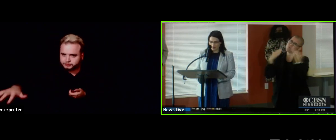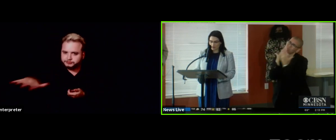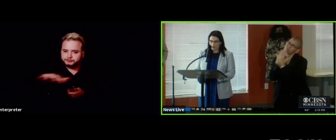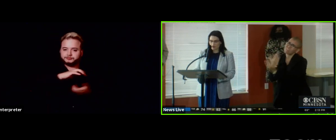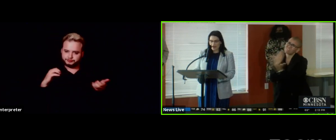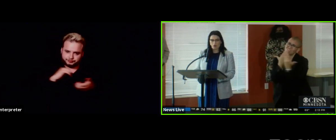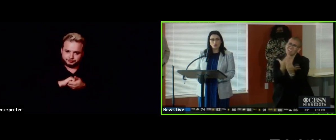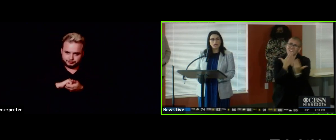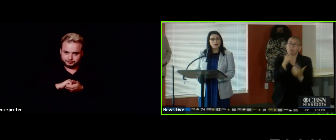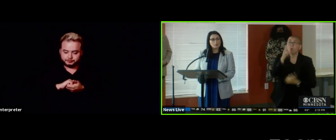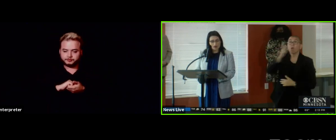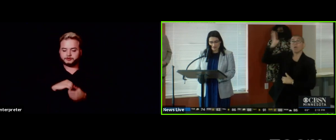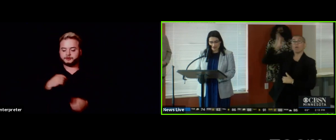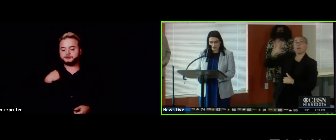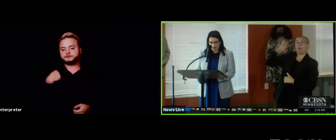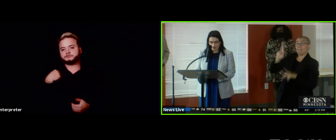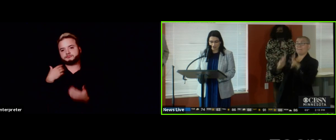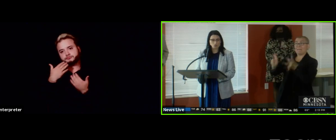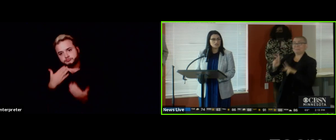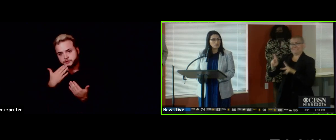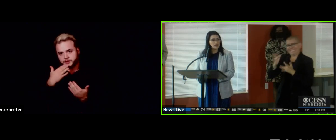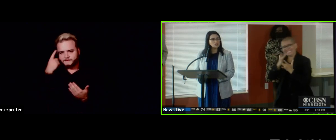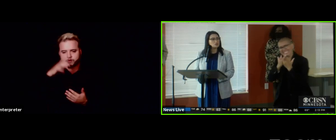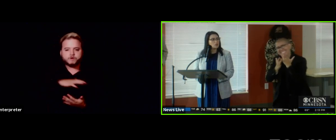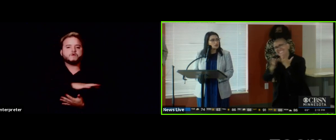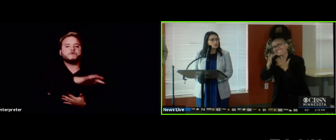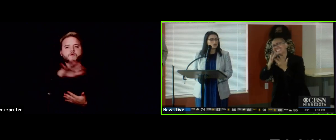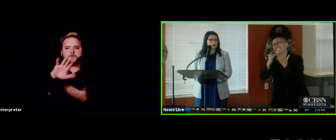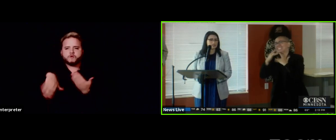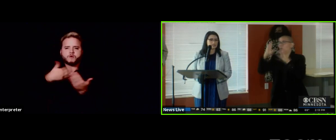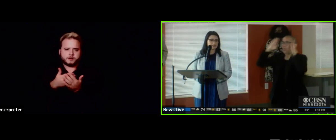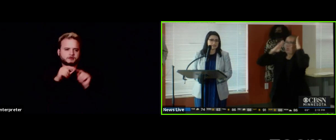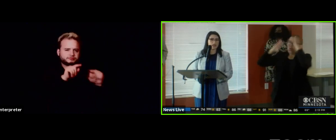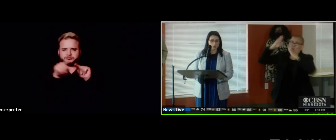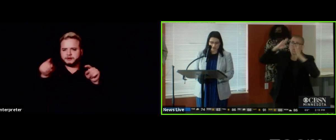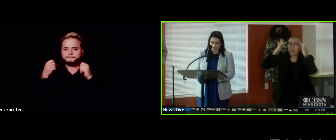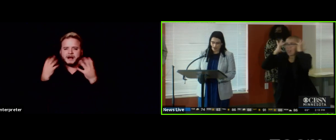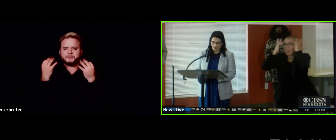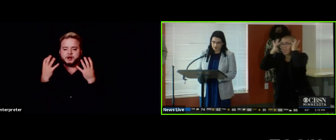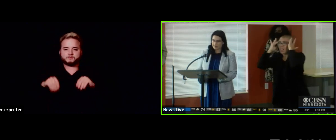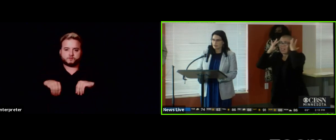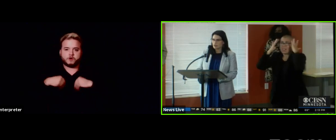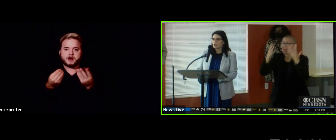but who are now going above and beyond to respond to multiple crises at one time. We